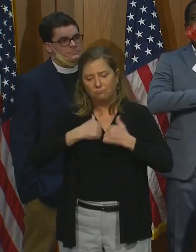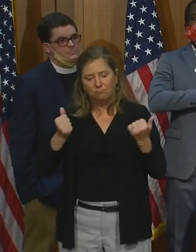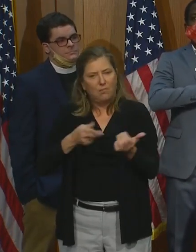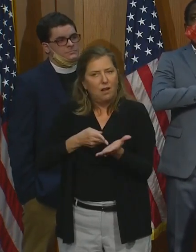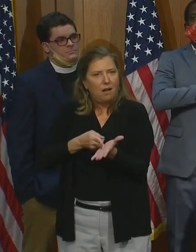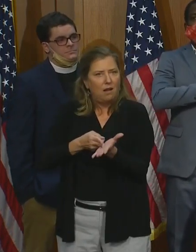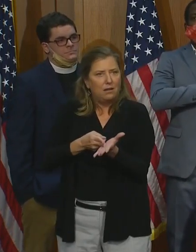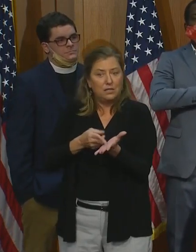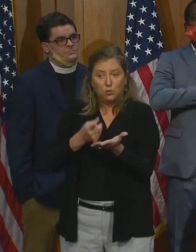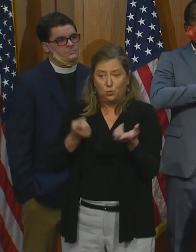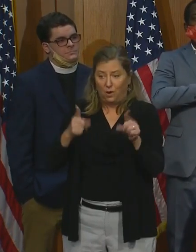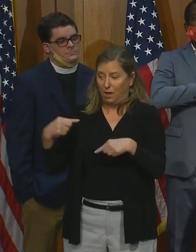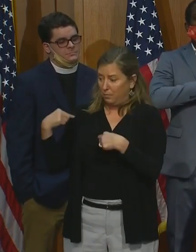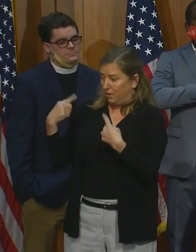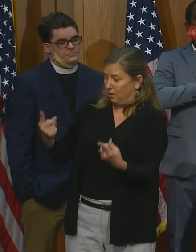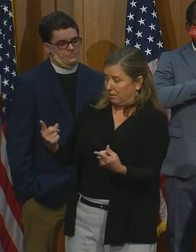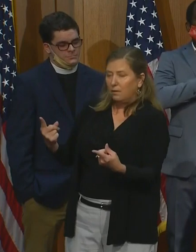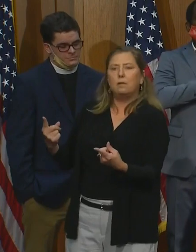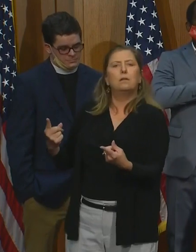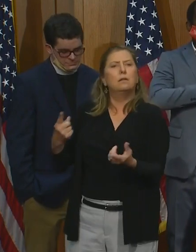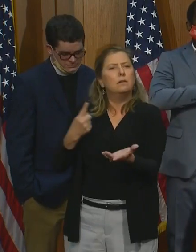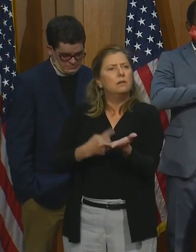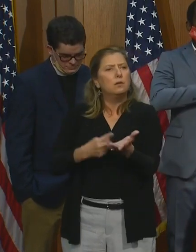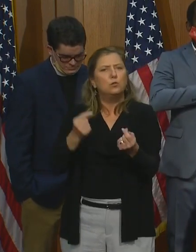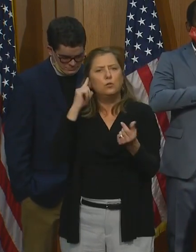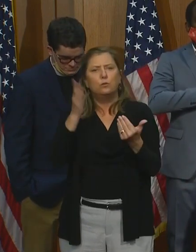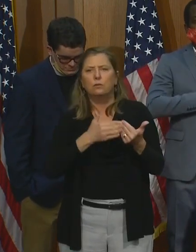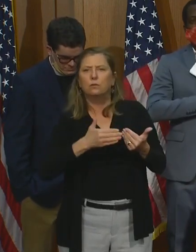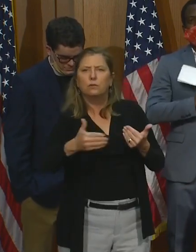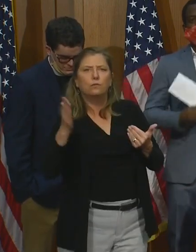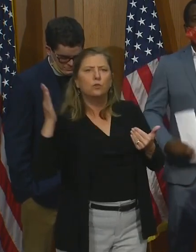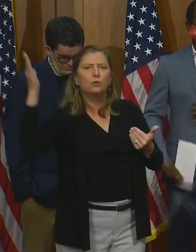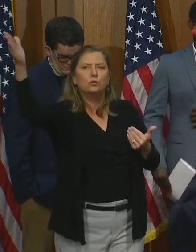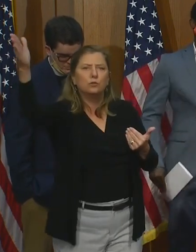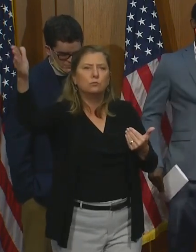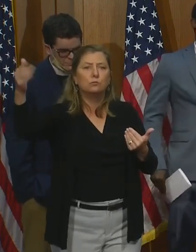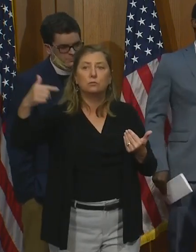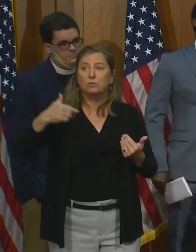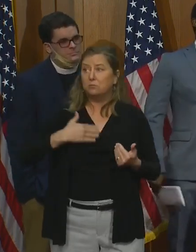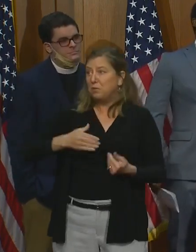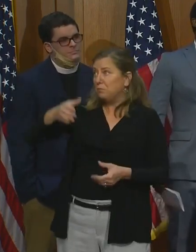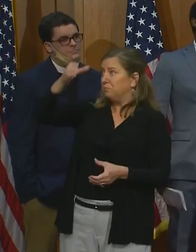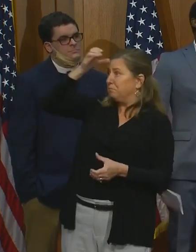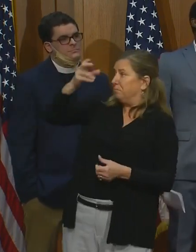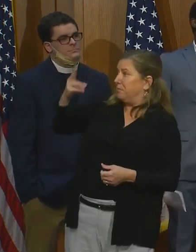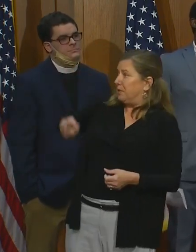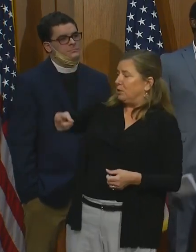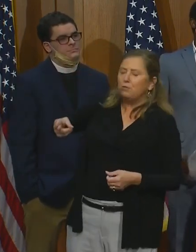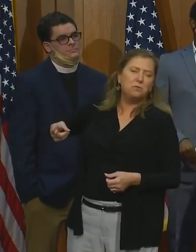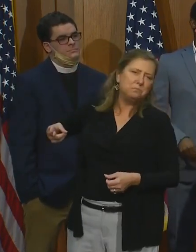HERE TO BE HONEST ABOUT OUR